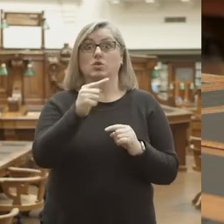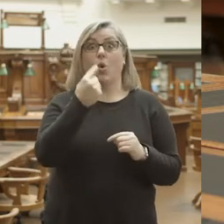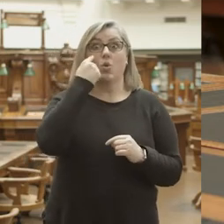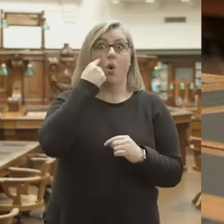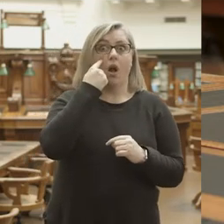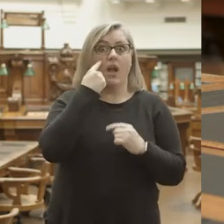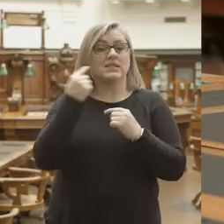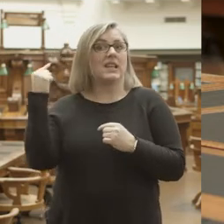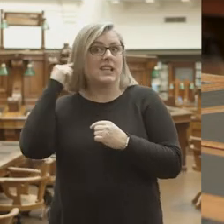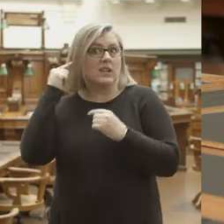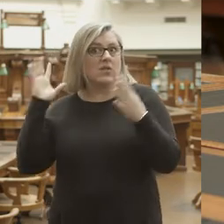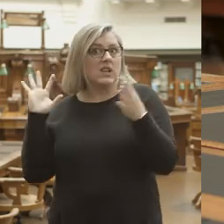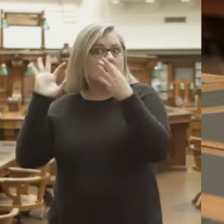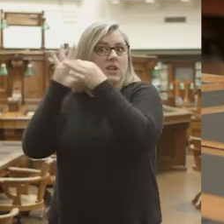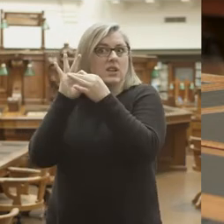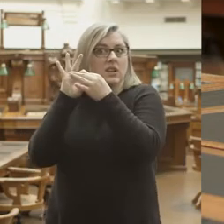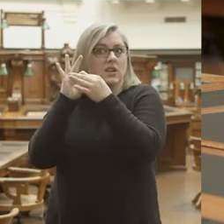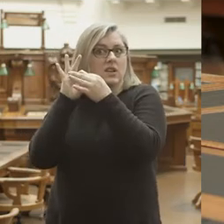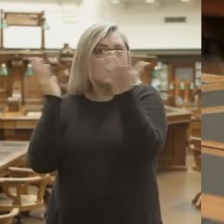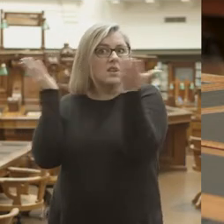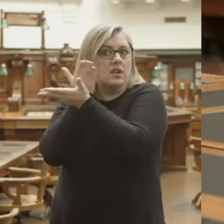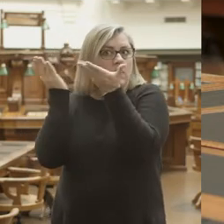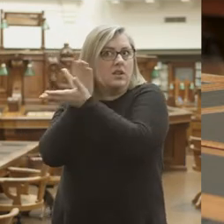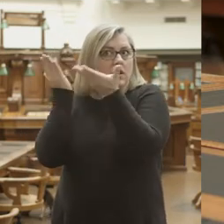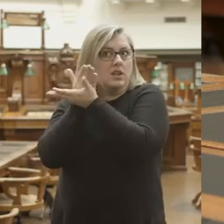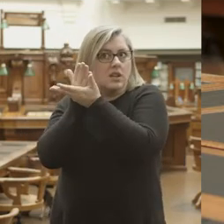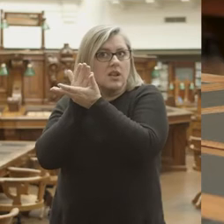and your hearing are both working together.